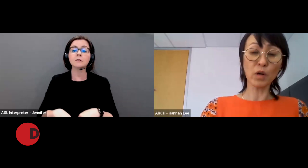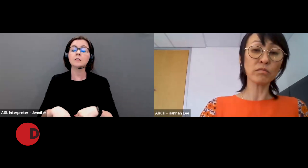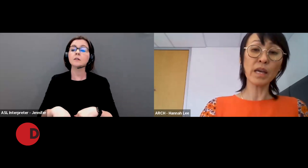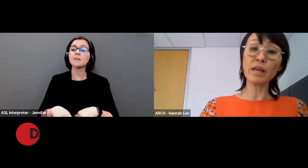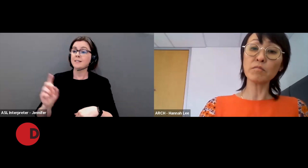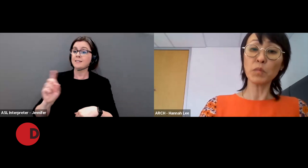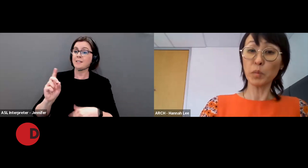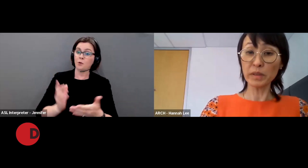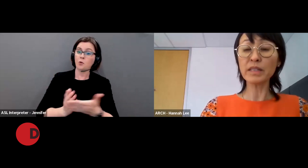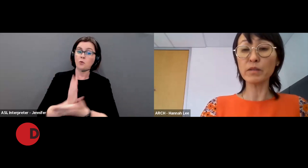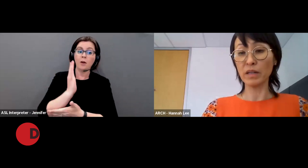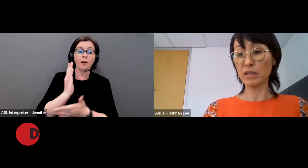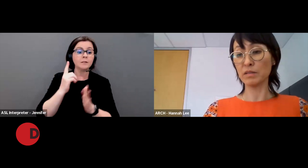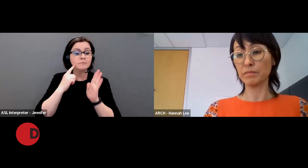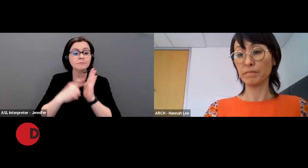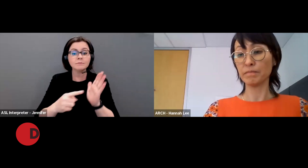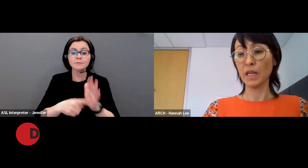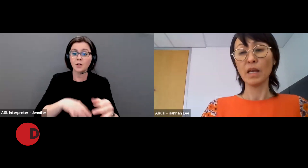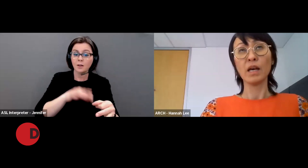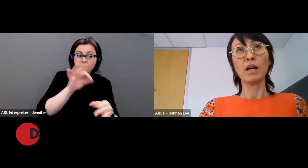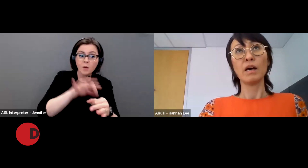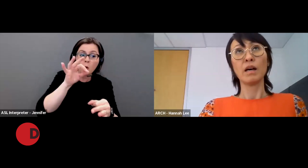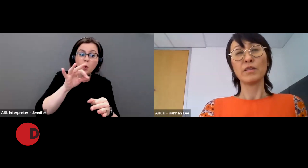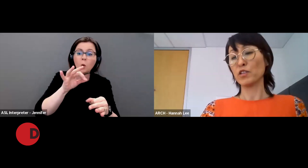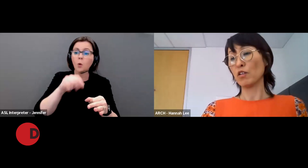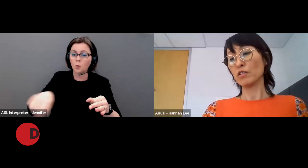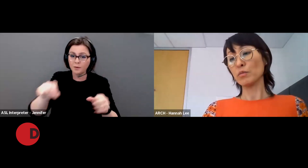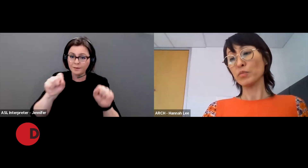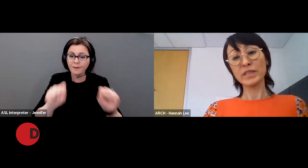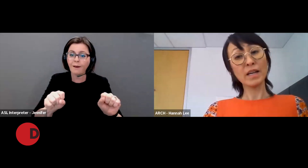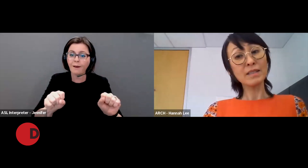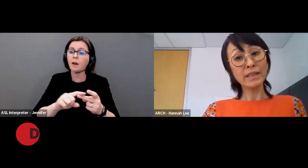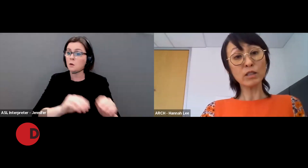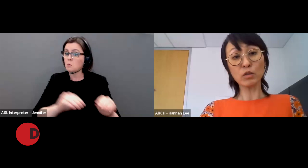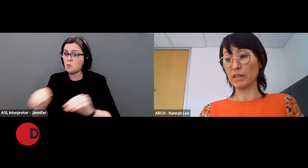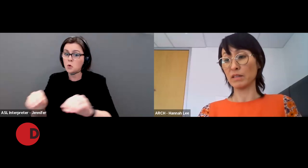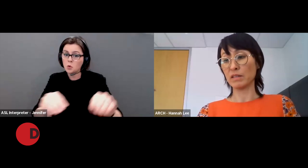to vote; and mobility rights. The Charter protects legal rights when